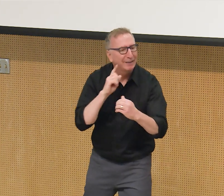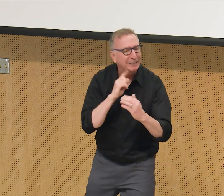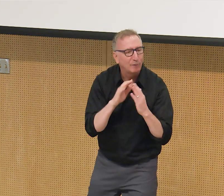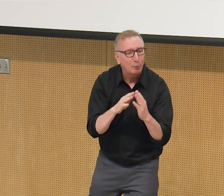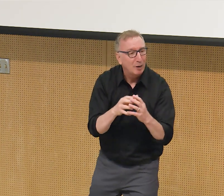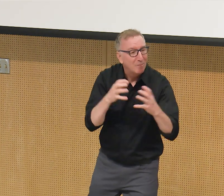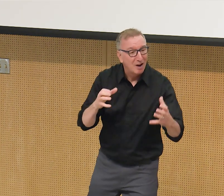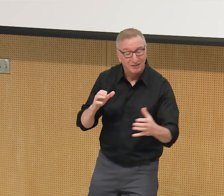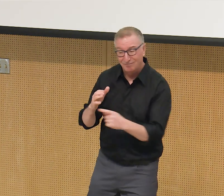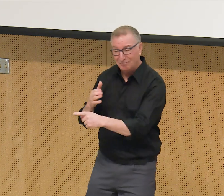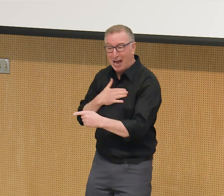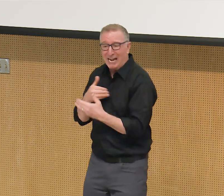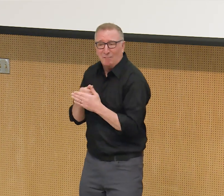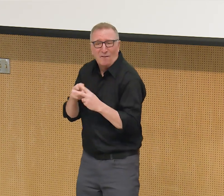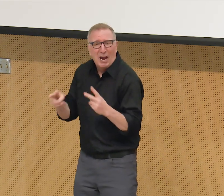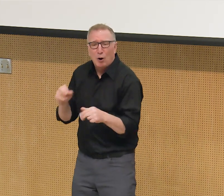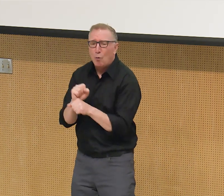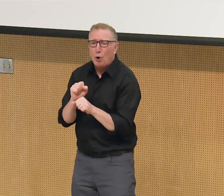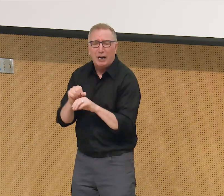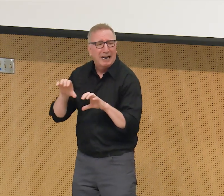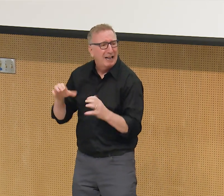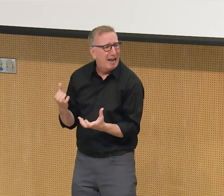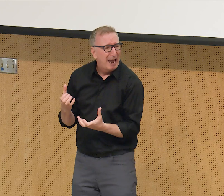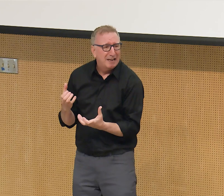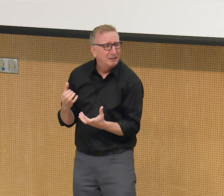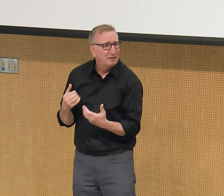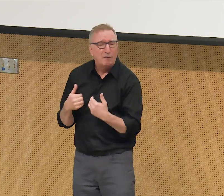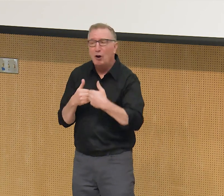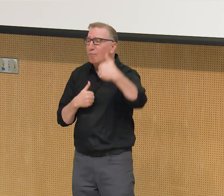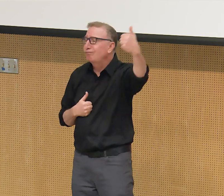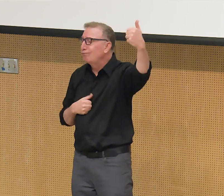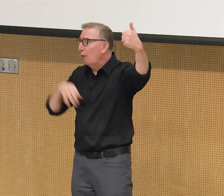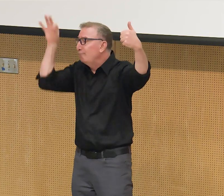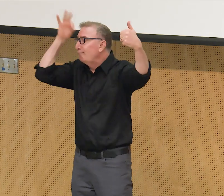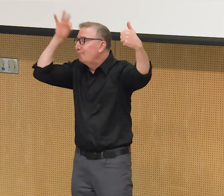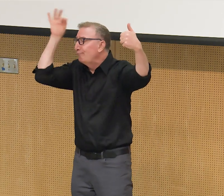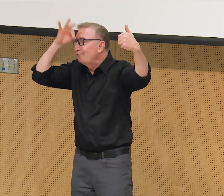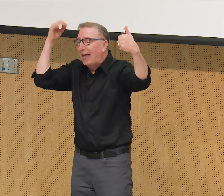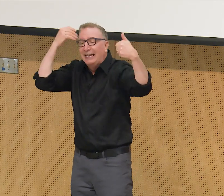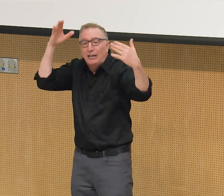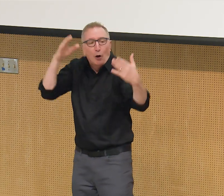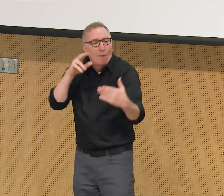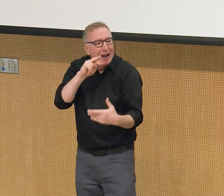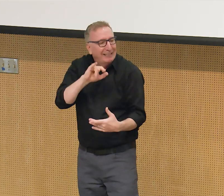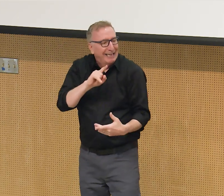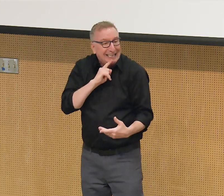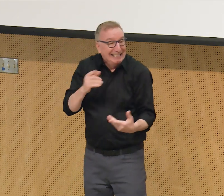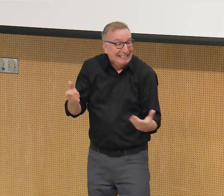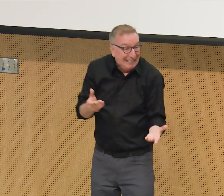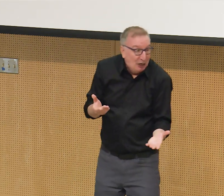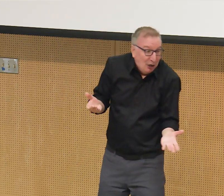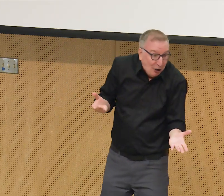At the time, NTID wasn't involved with the community, so, people didn't know that there were sign language classes.